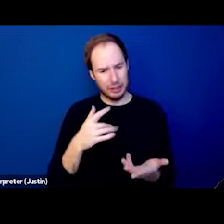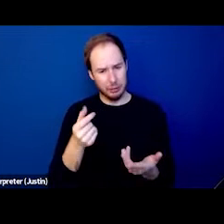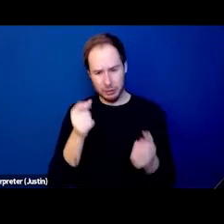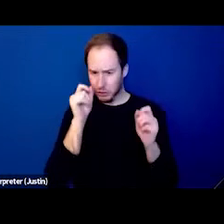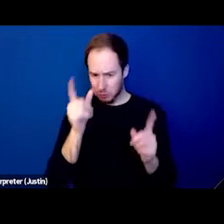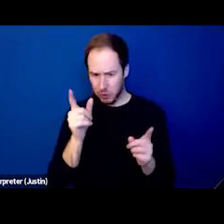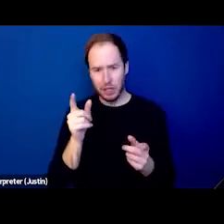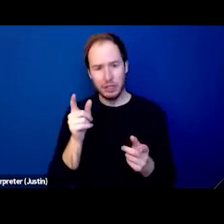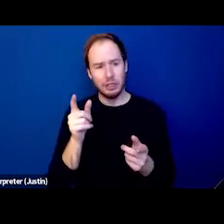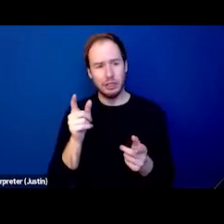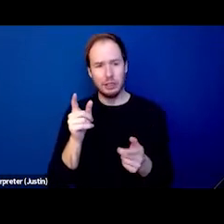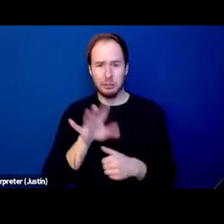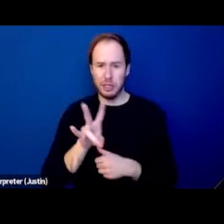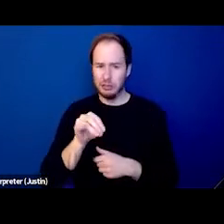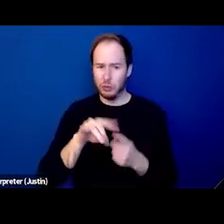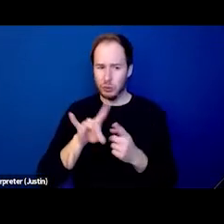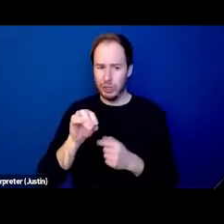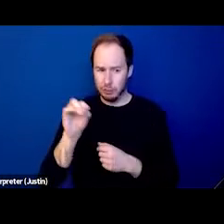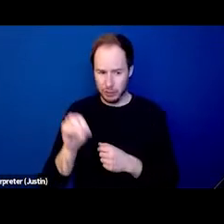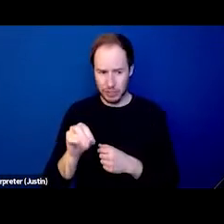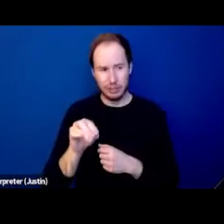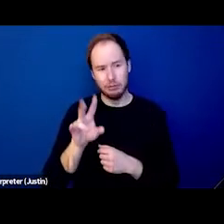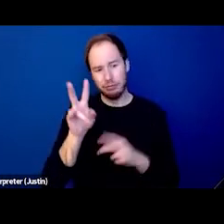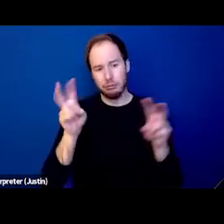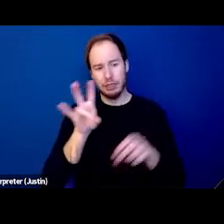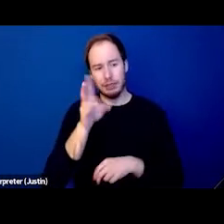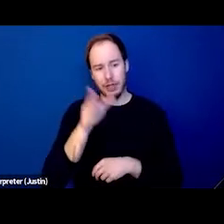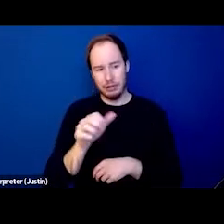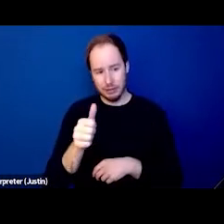About 70, 80%, seven and 10 native people